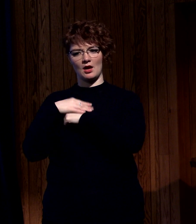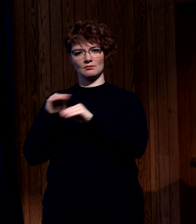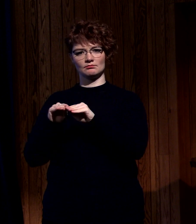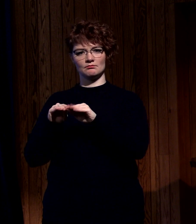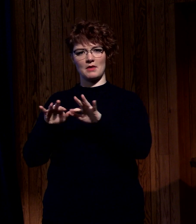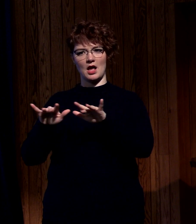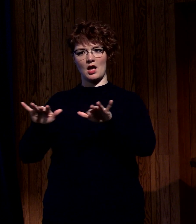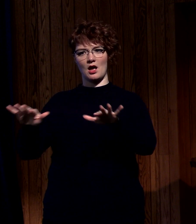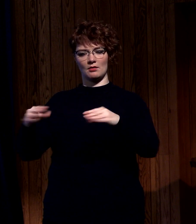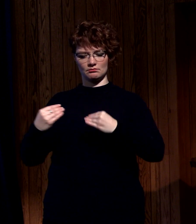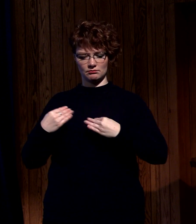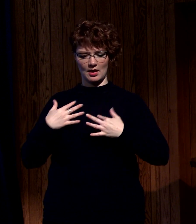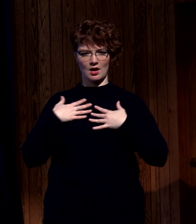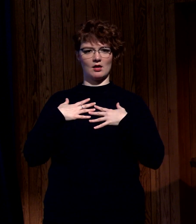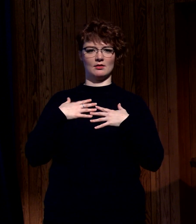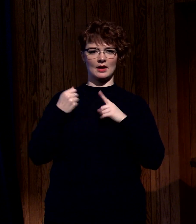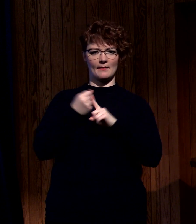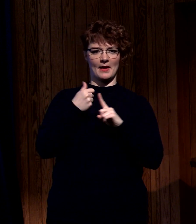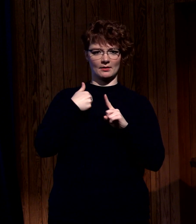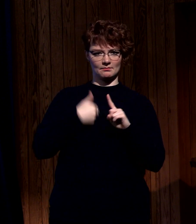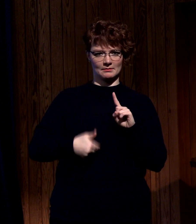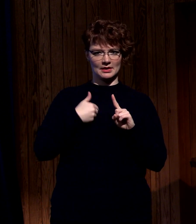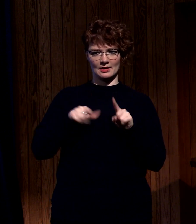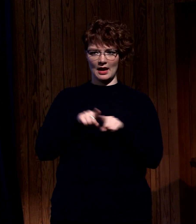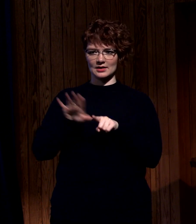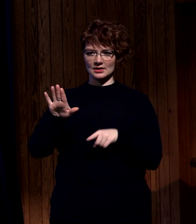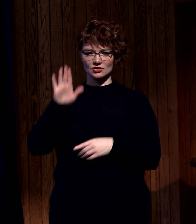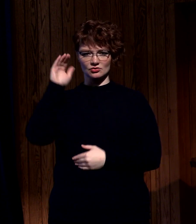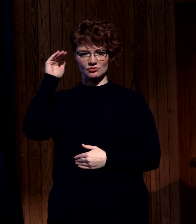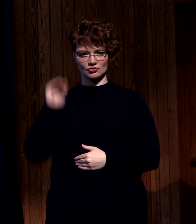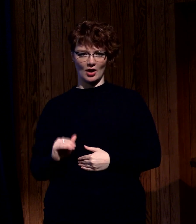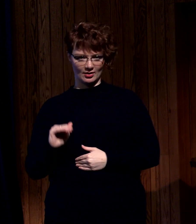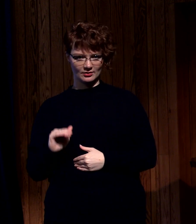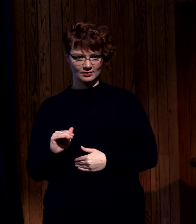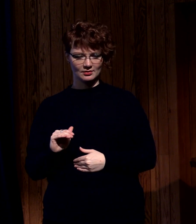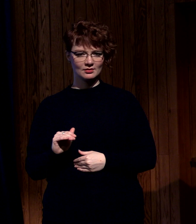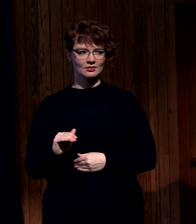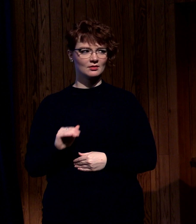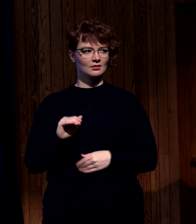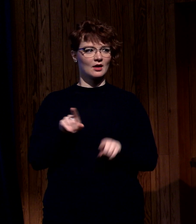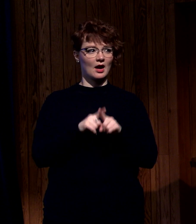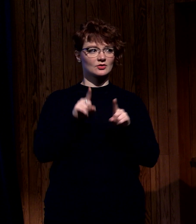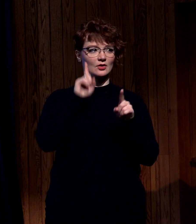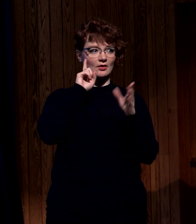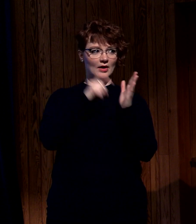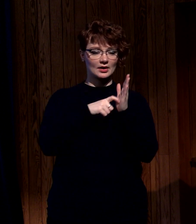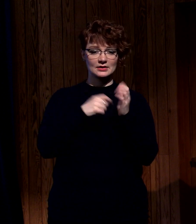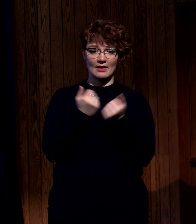child. And I also recognize that everything that I do, as a